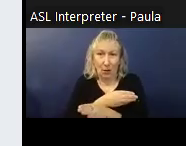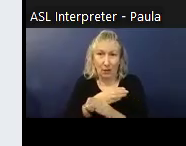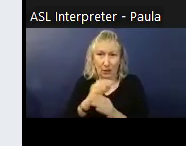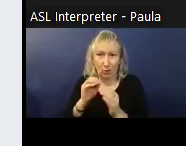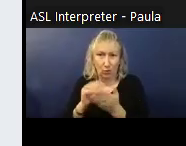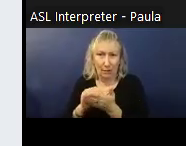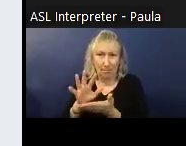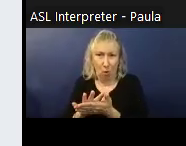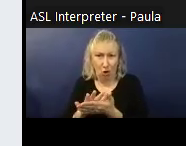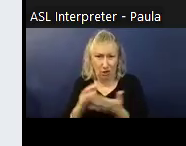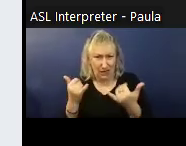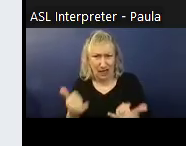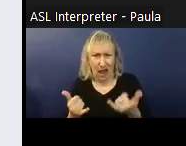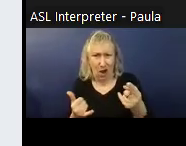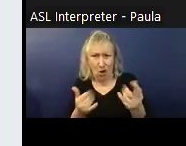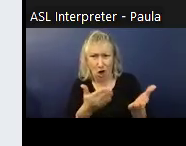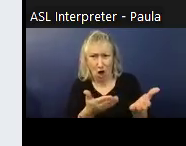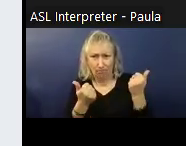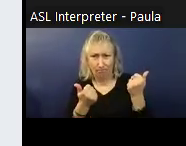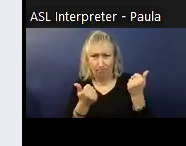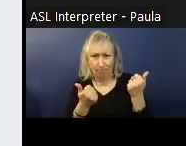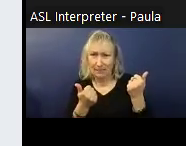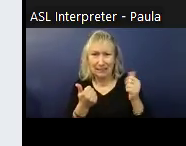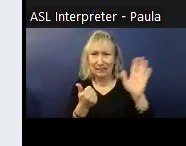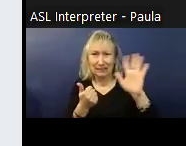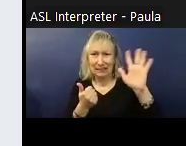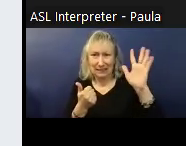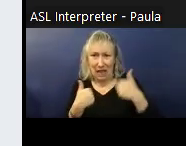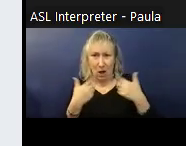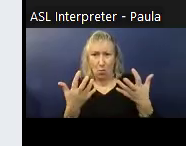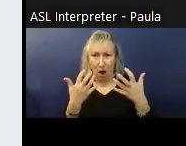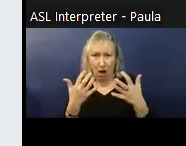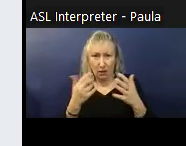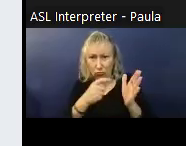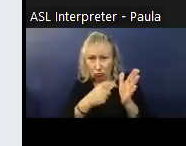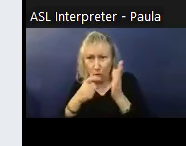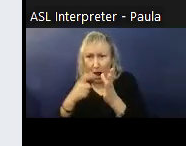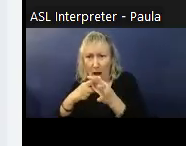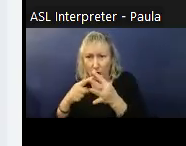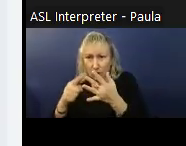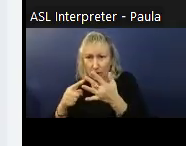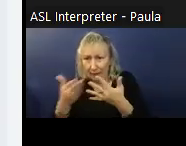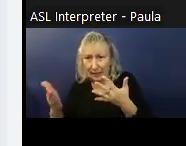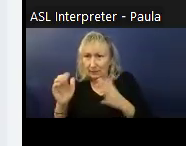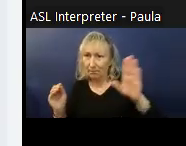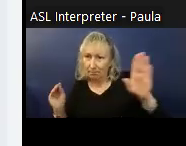And I'm requesting that those required elements be added back in to the